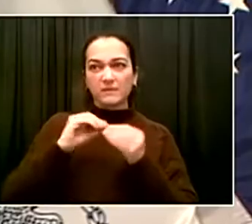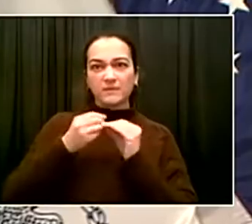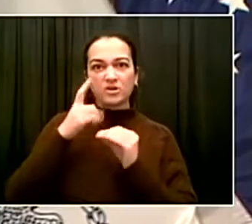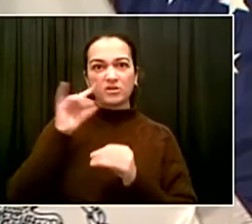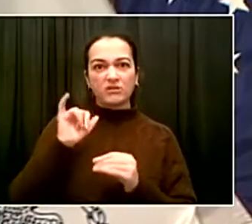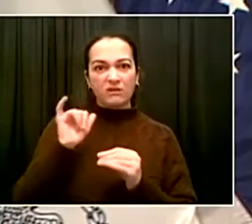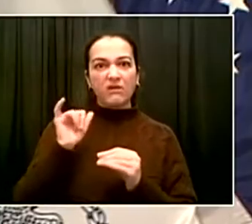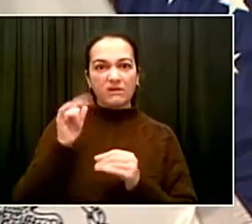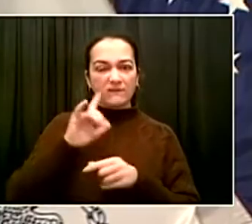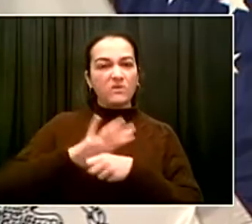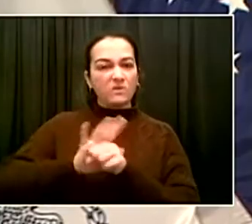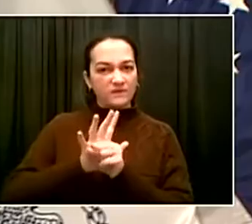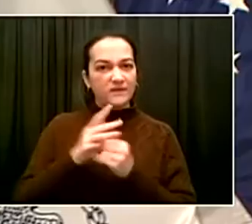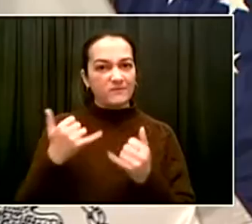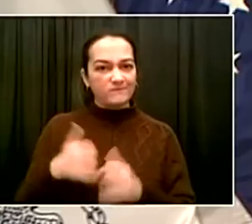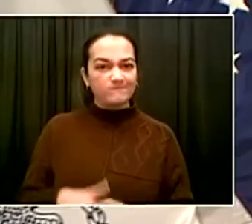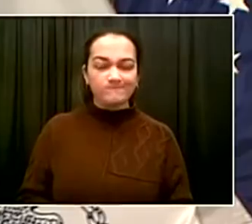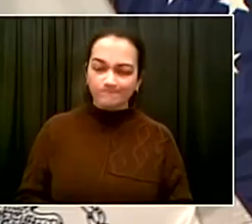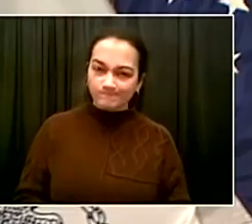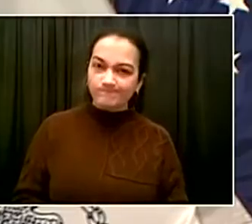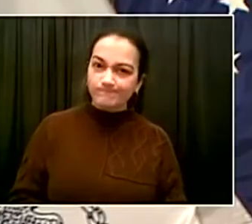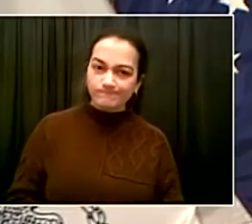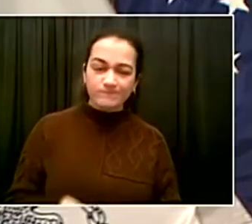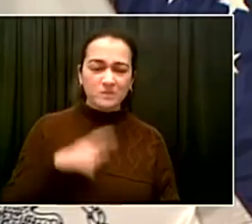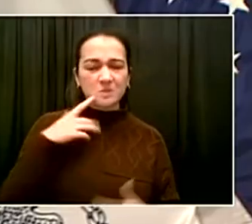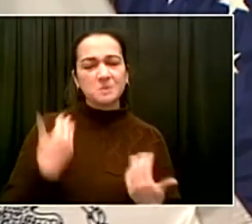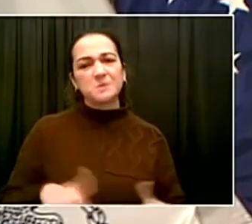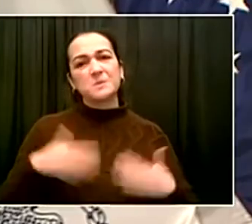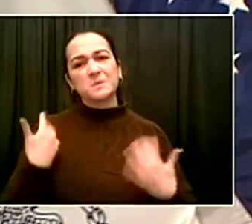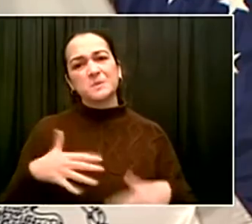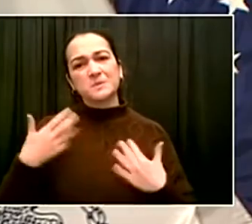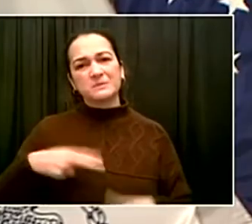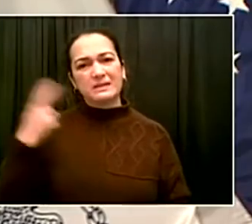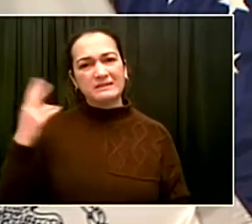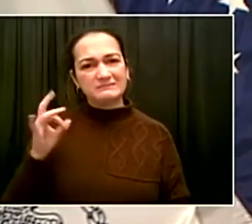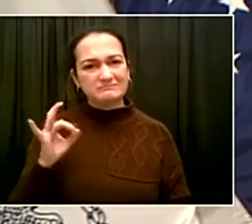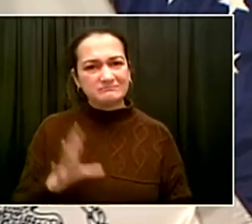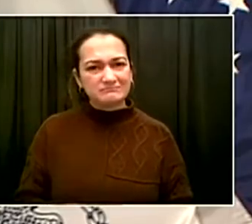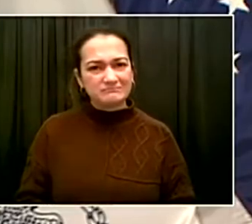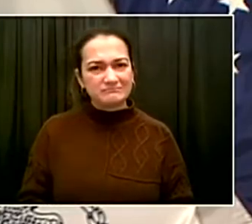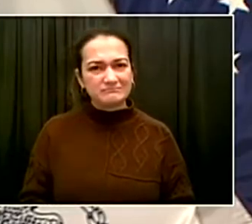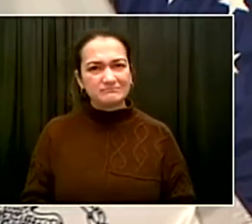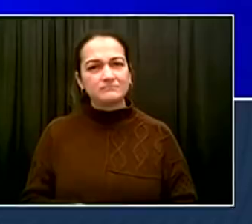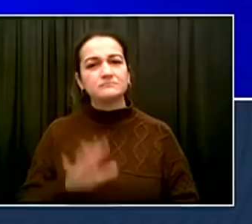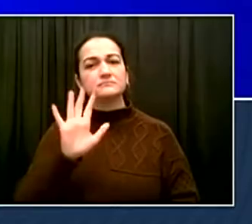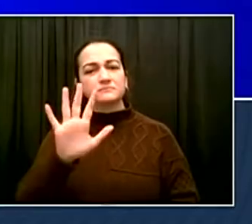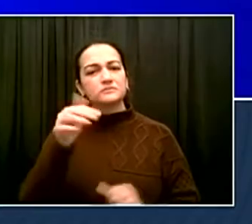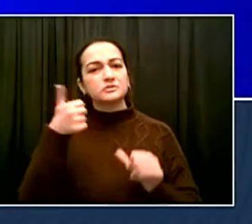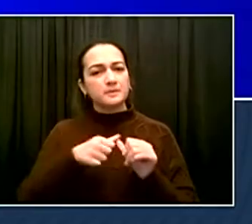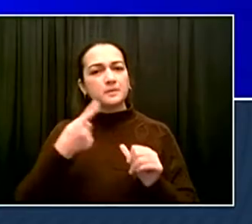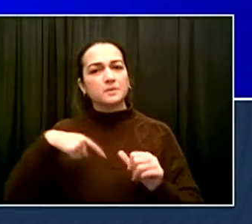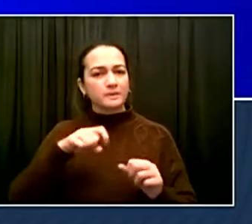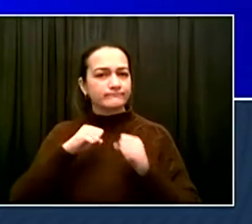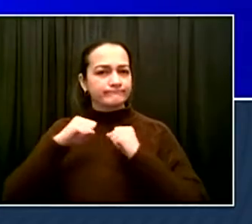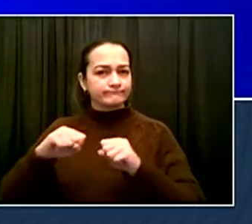WE NEED EVERYONE TO GET IN THE GAME, EVERYONE TO GET VACCINATED, BOOSTED, IT WILL MAKE A WORLD OF DIFFERENCE FOR US TO GET BY THIS AND GET BY THIS QUICKLY.